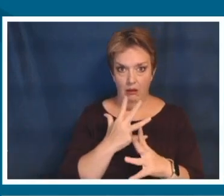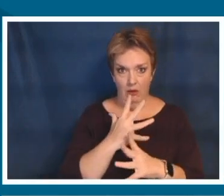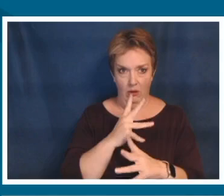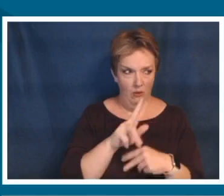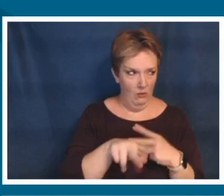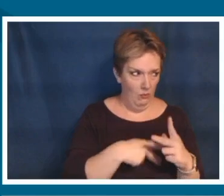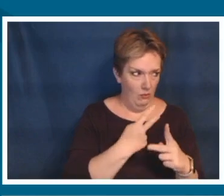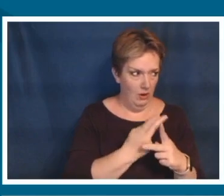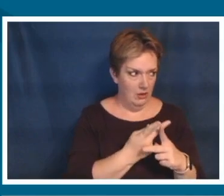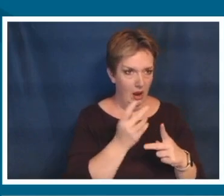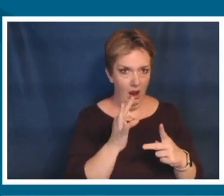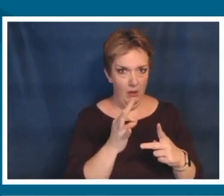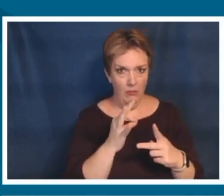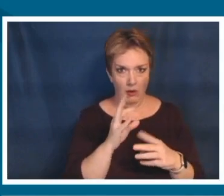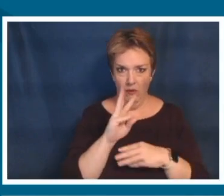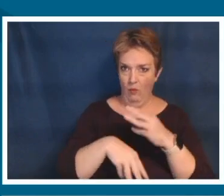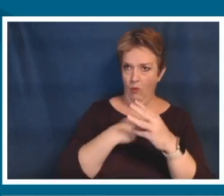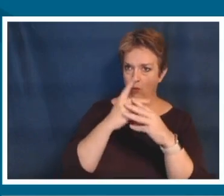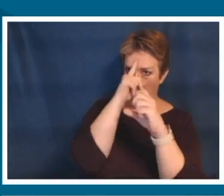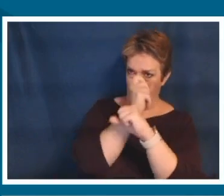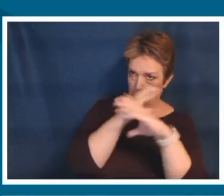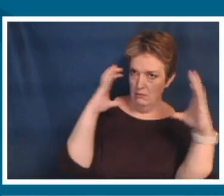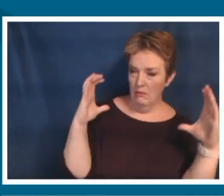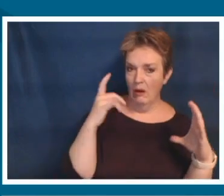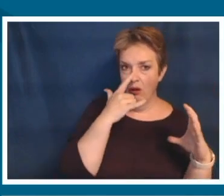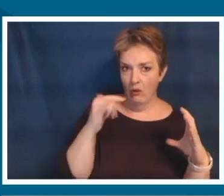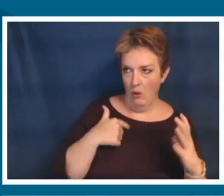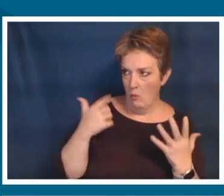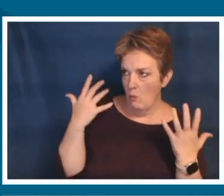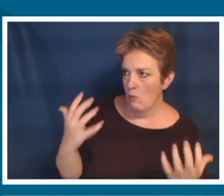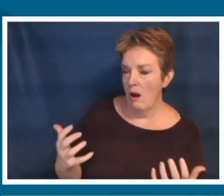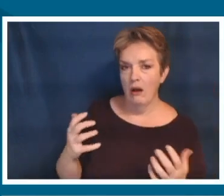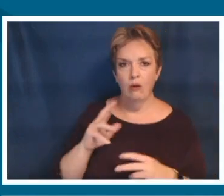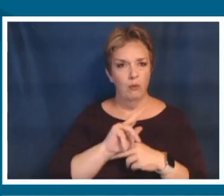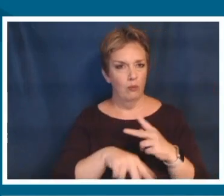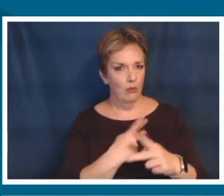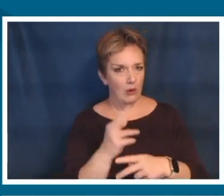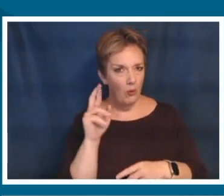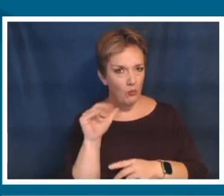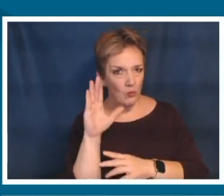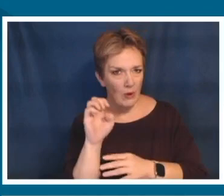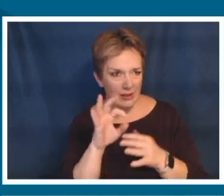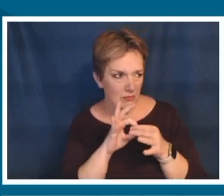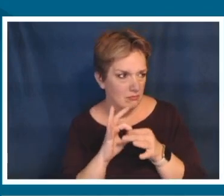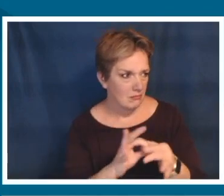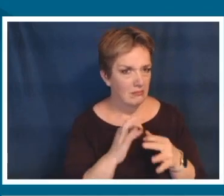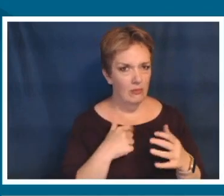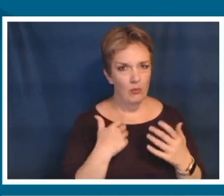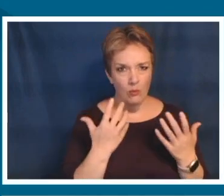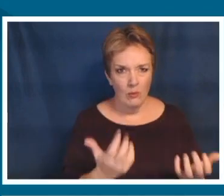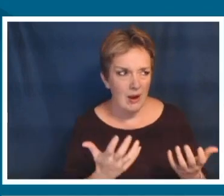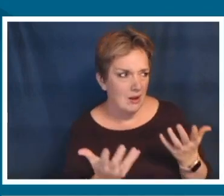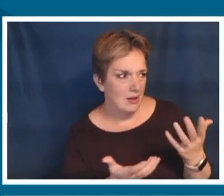relations do we want um and so to see positive faces